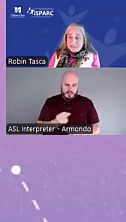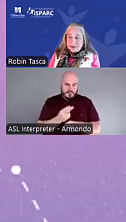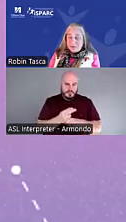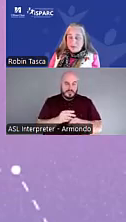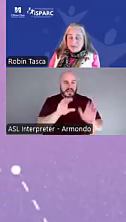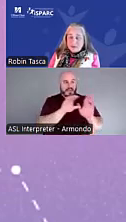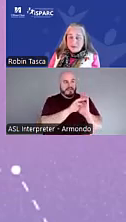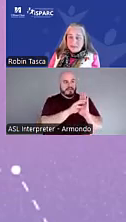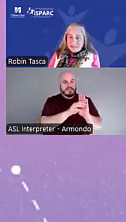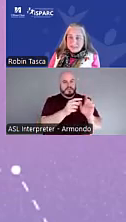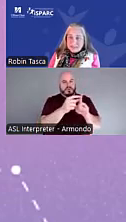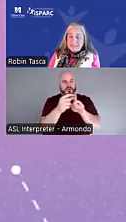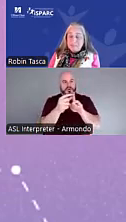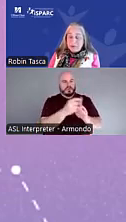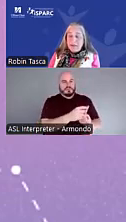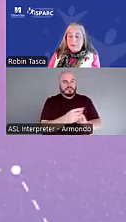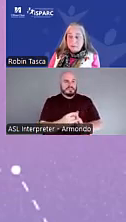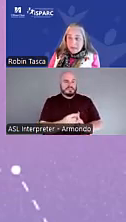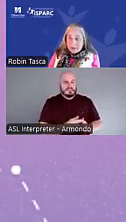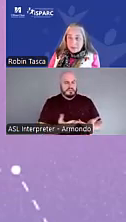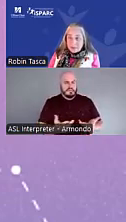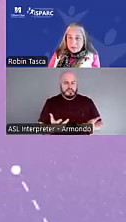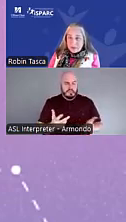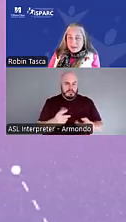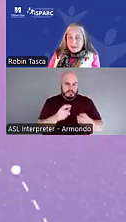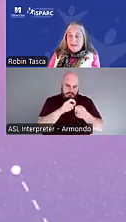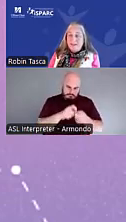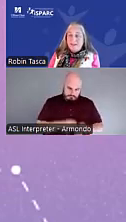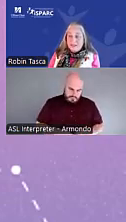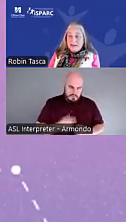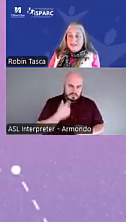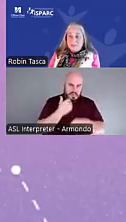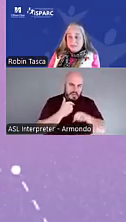because that would be very tedious. But if you have to do that, that is